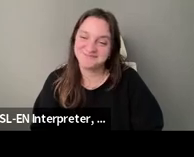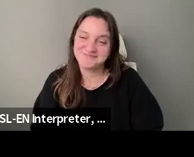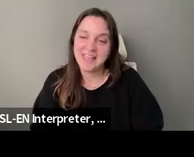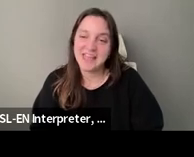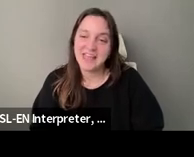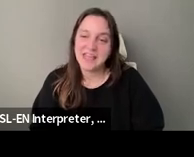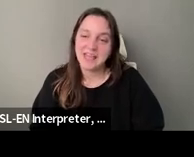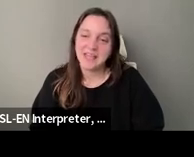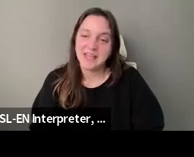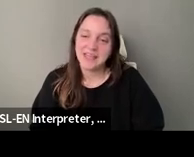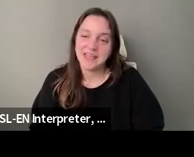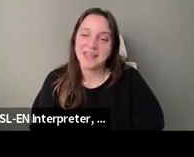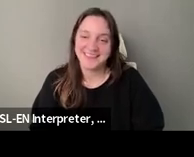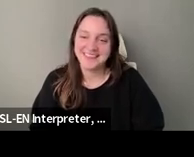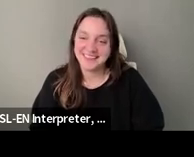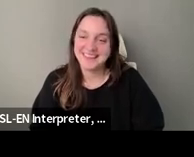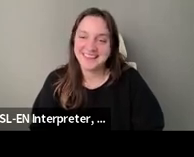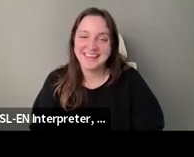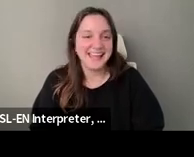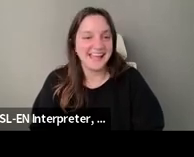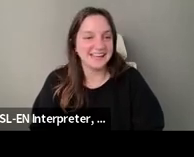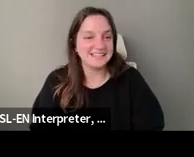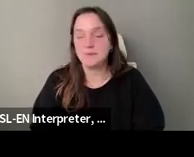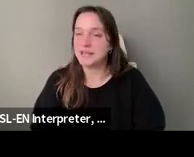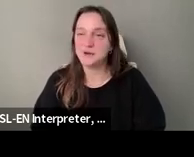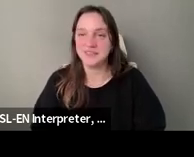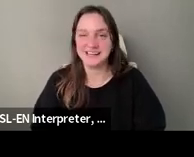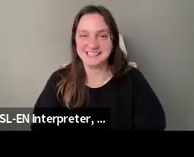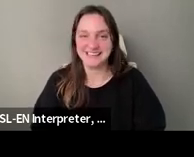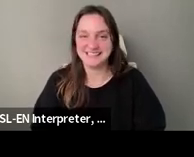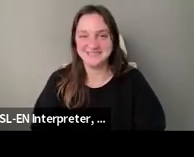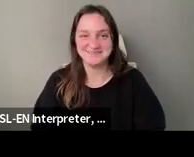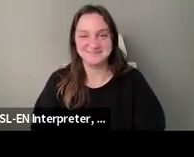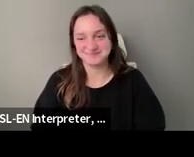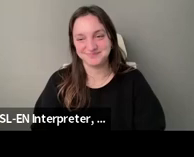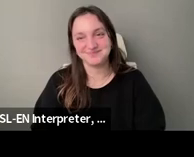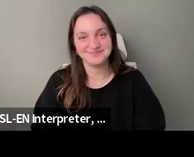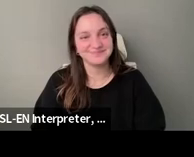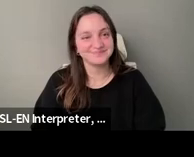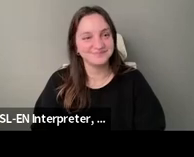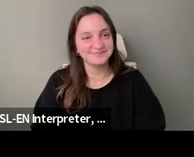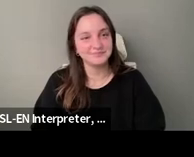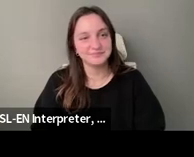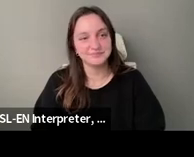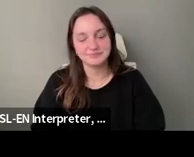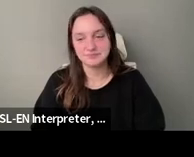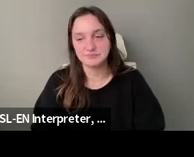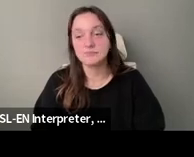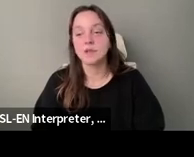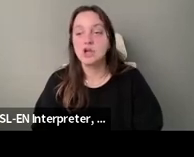now we can go to the next slide.